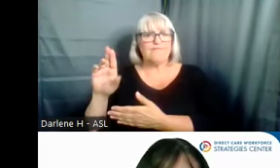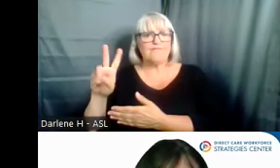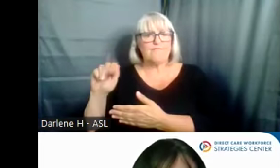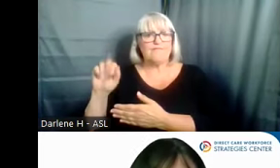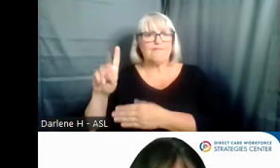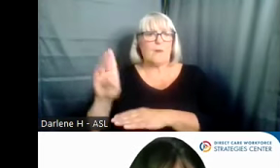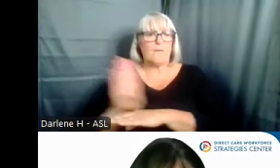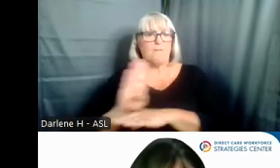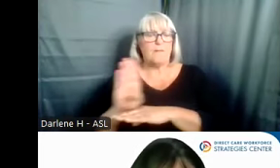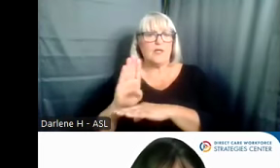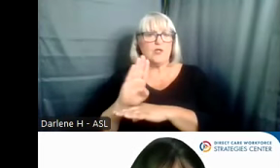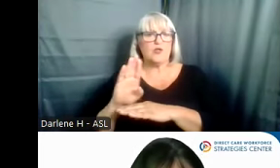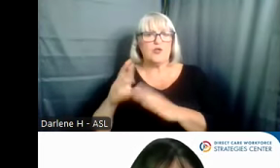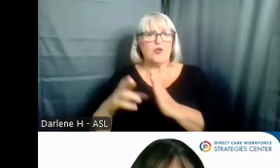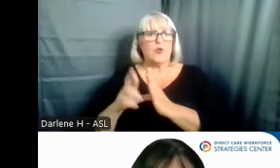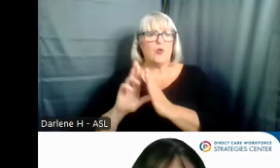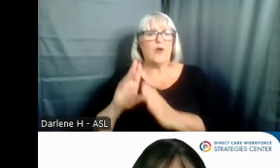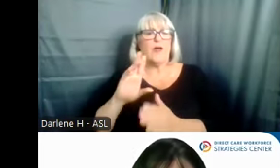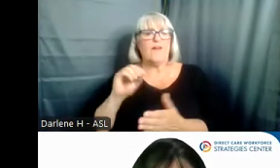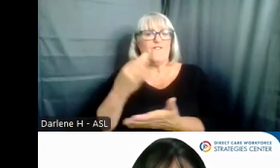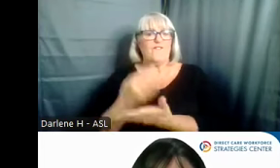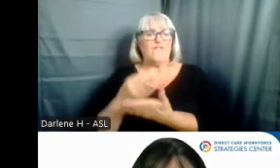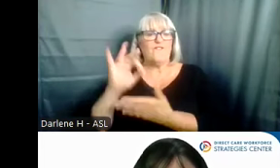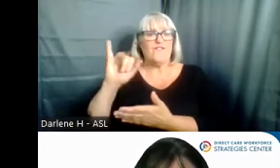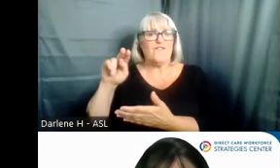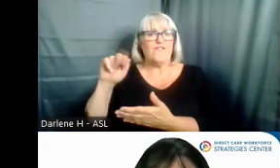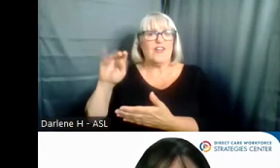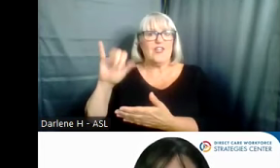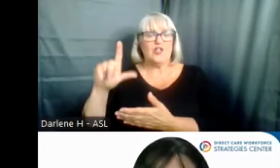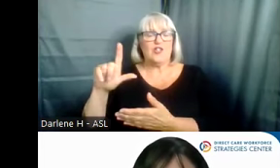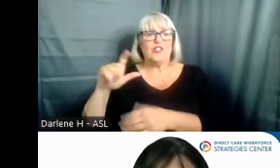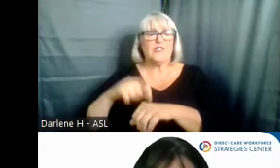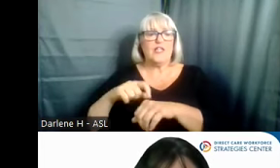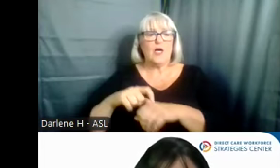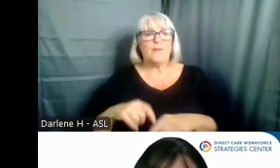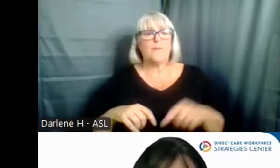Dr. Amy Hewitt has an extensive background in work history in the field of intellectual